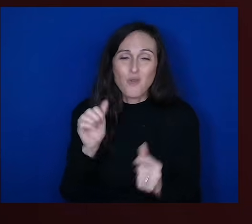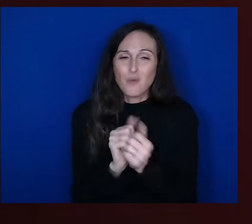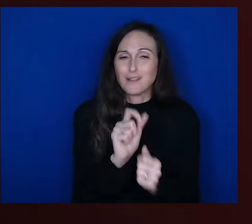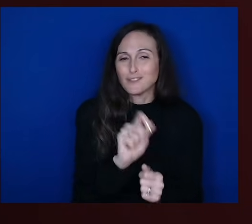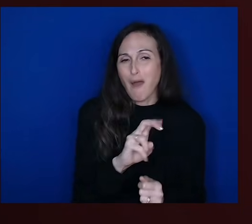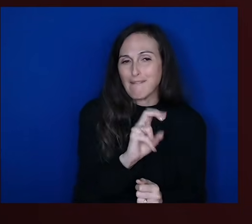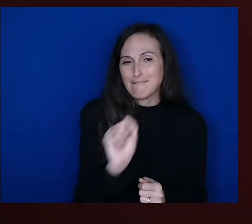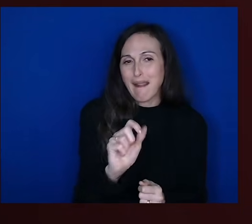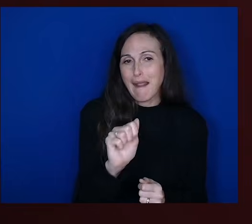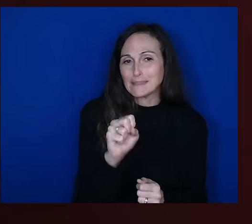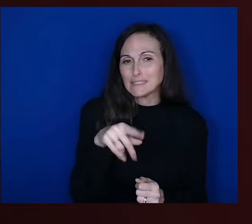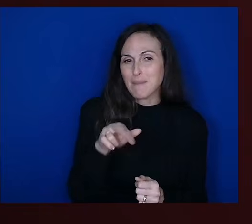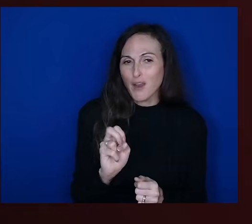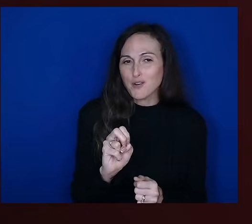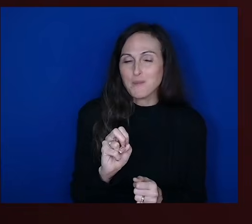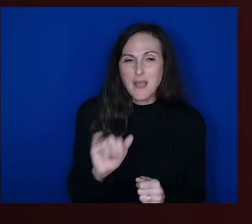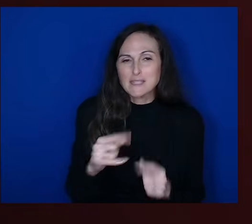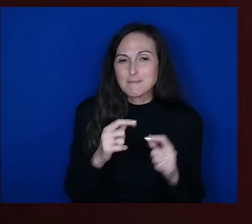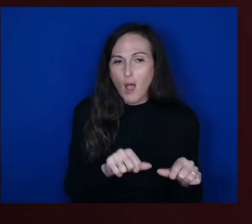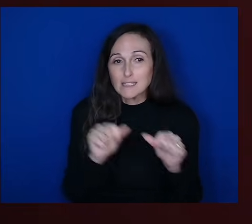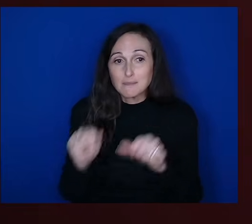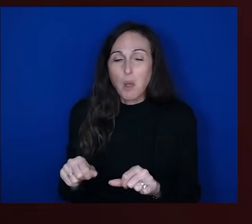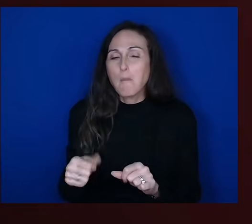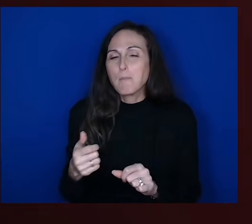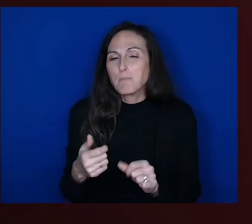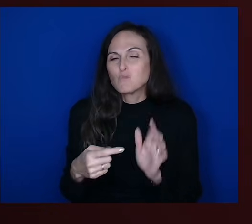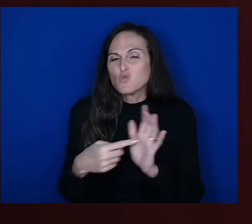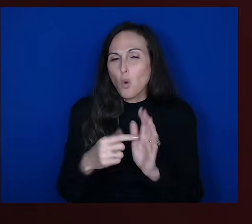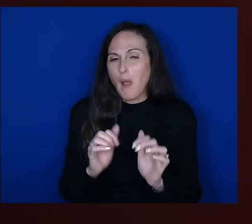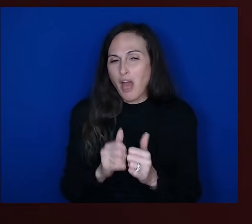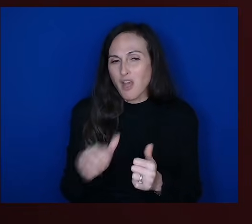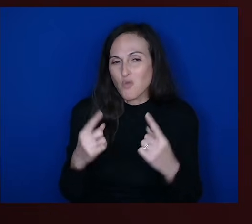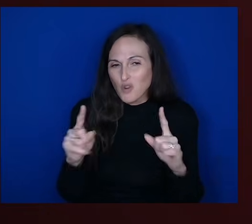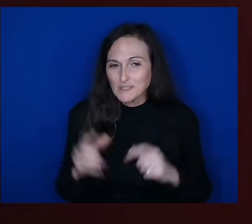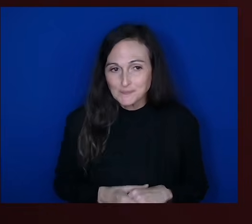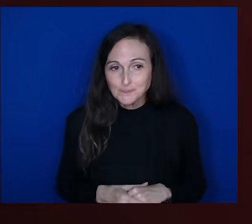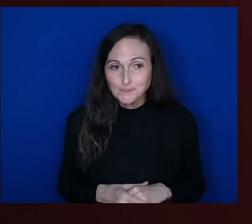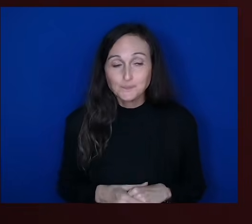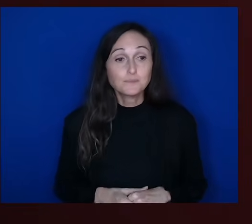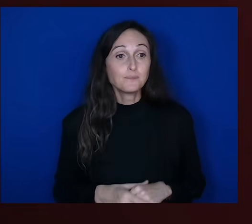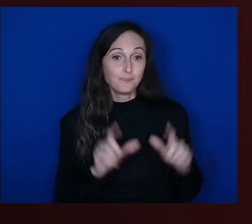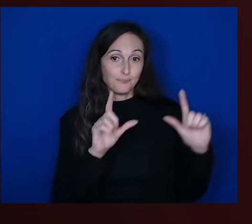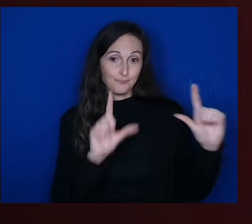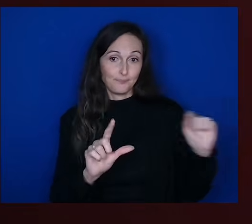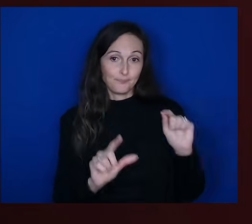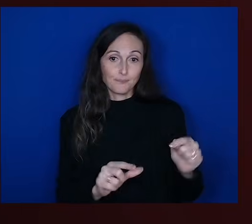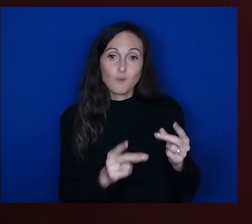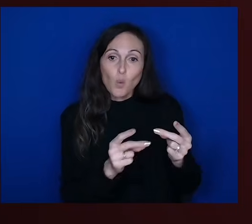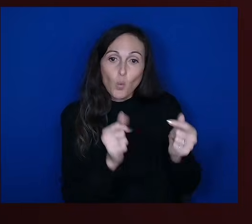more about how that works. So, this is a quick walk-through of the demo,